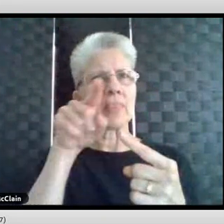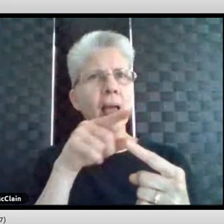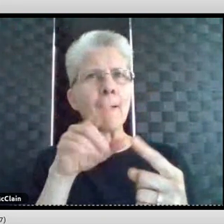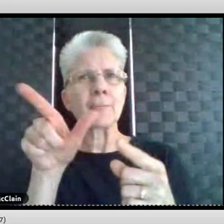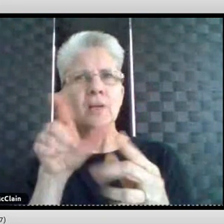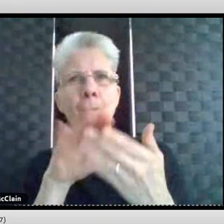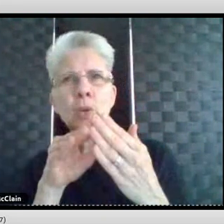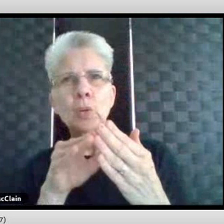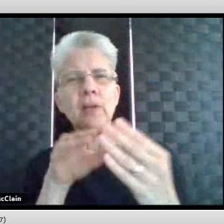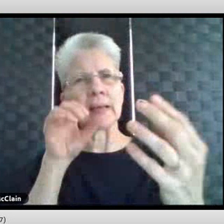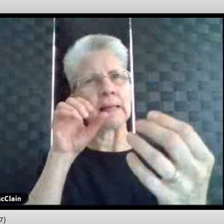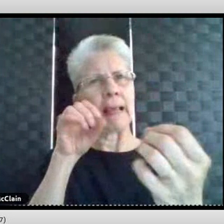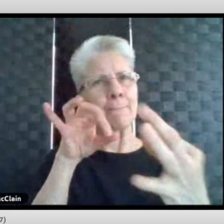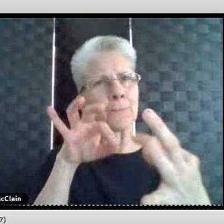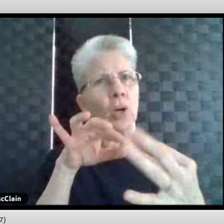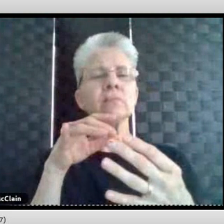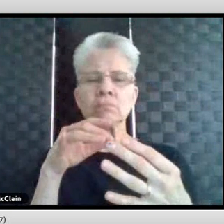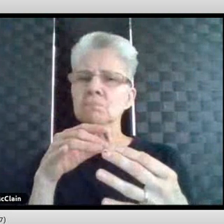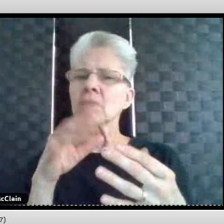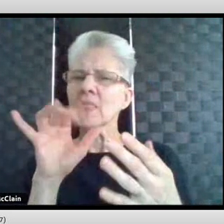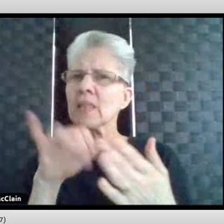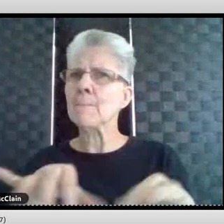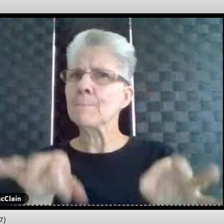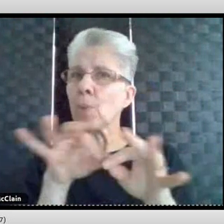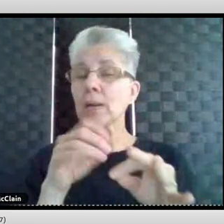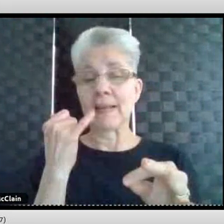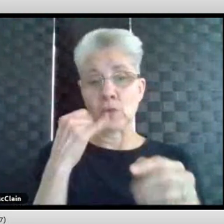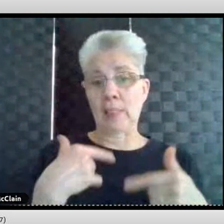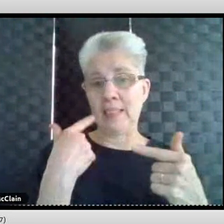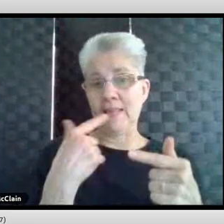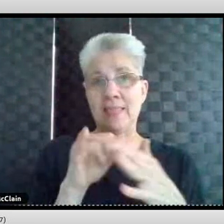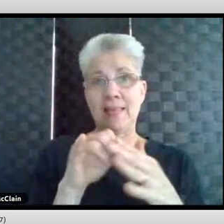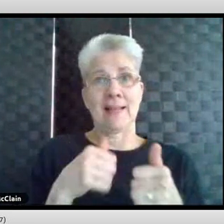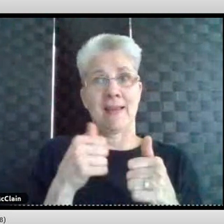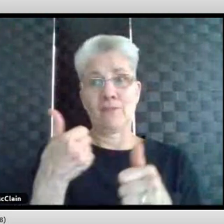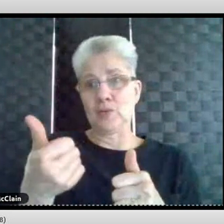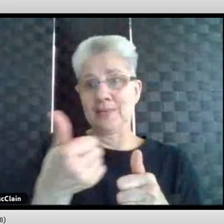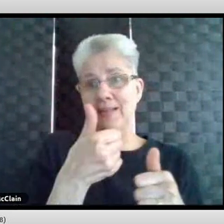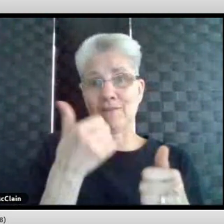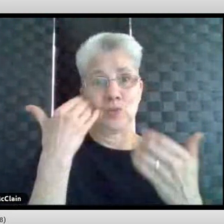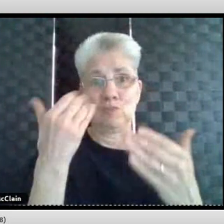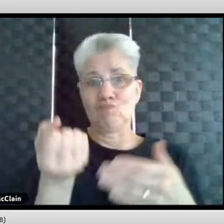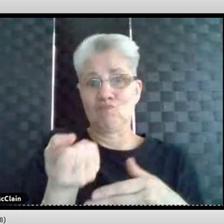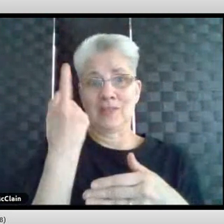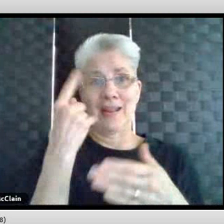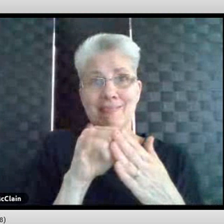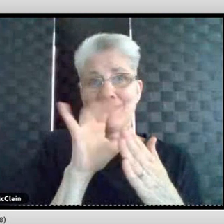Get input from them, because unless you're living that life, you don't understand that life.